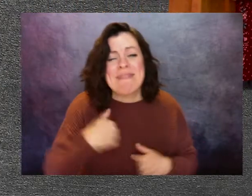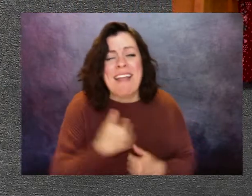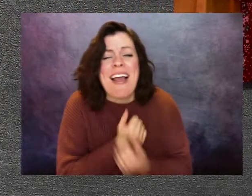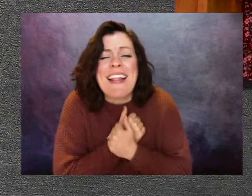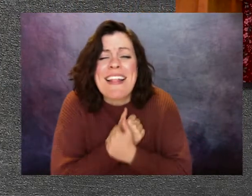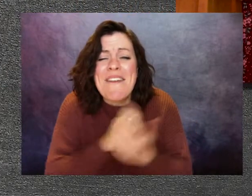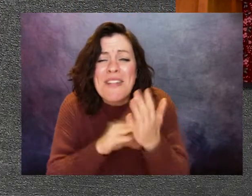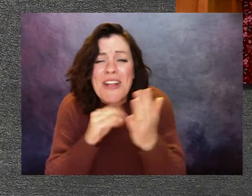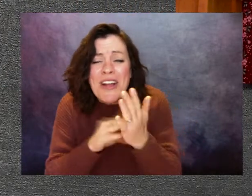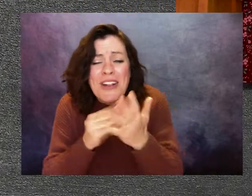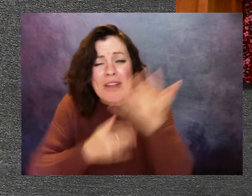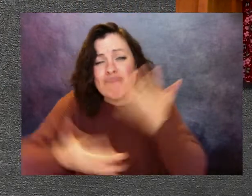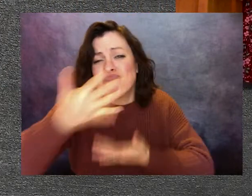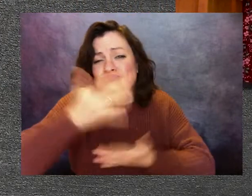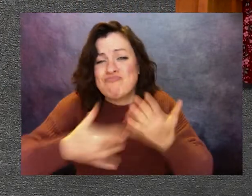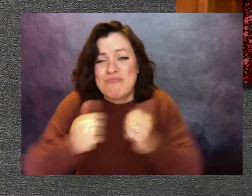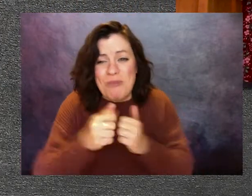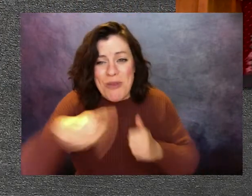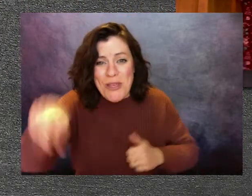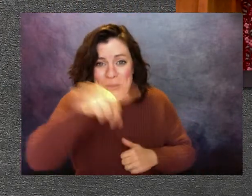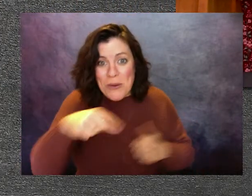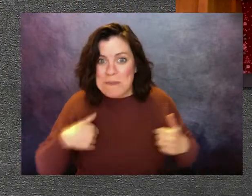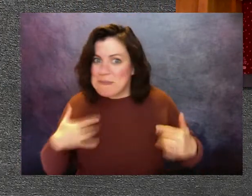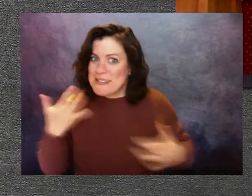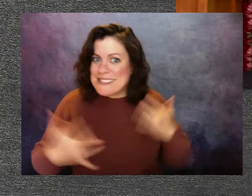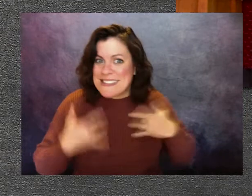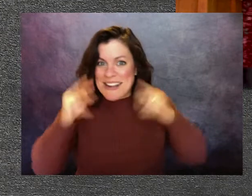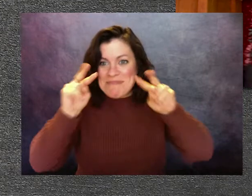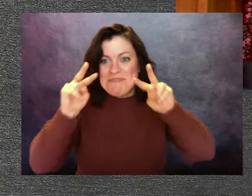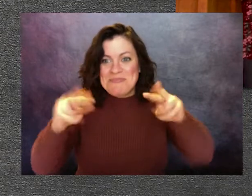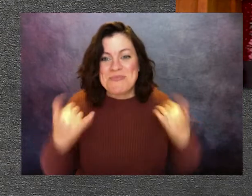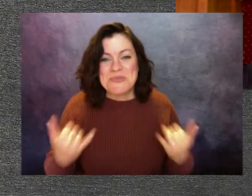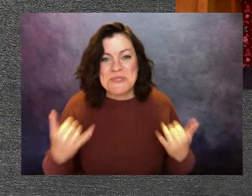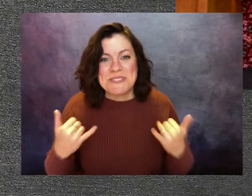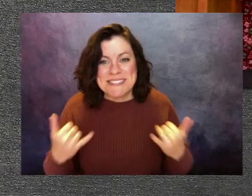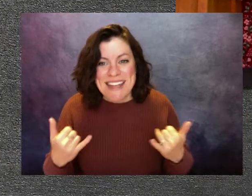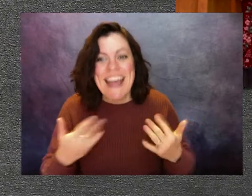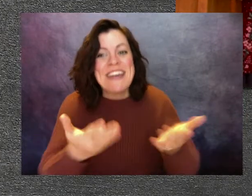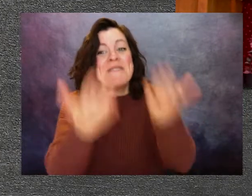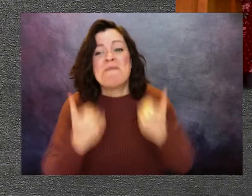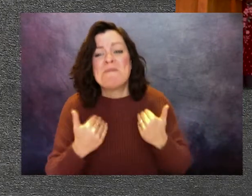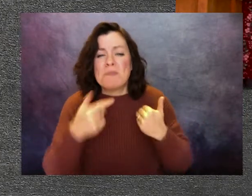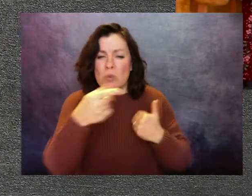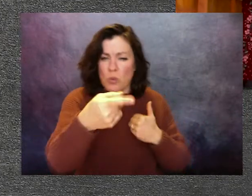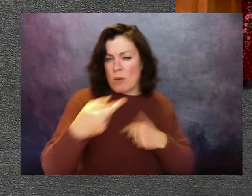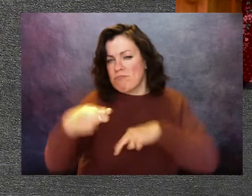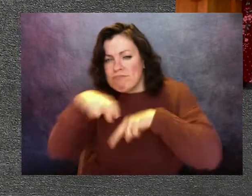So we're so glad you're here with us today. Come on in find a cozy place to sit down, right Candy?